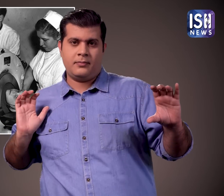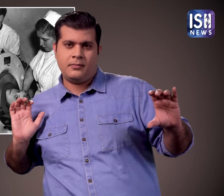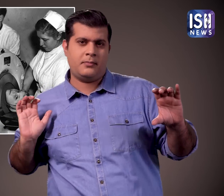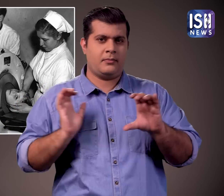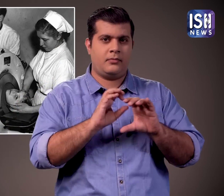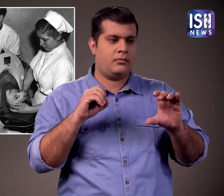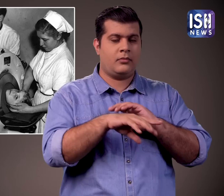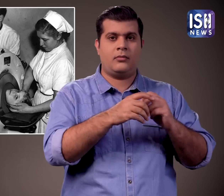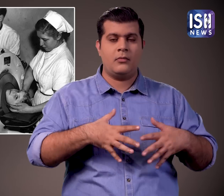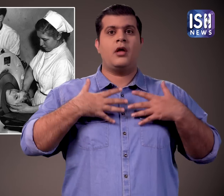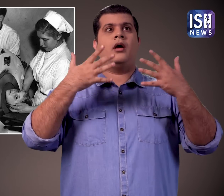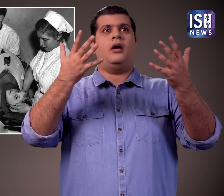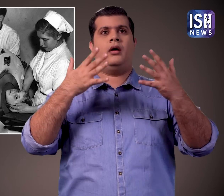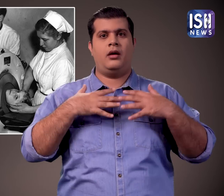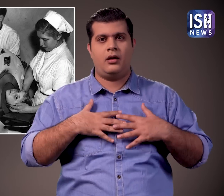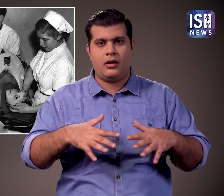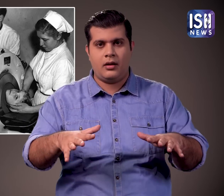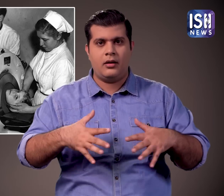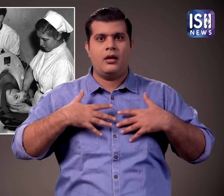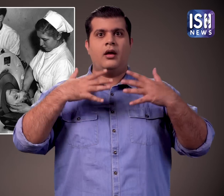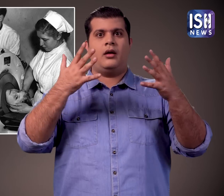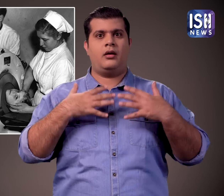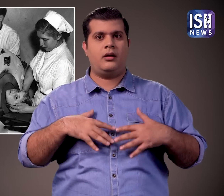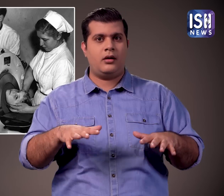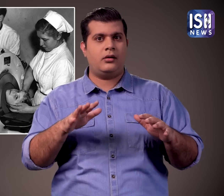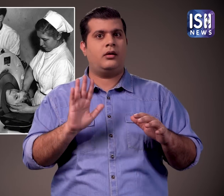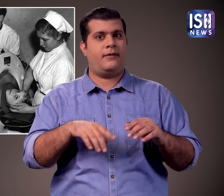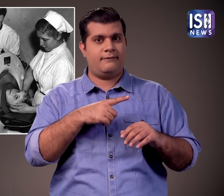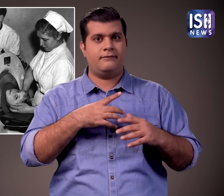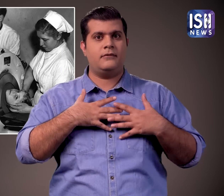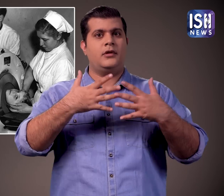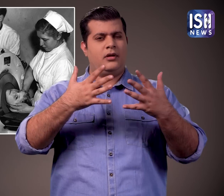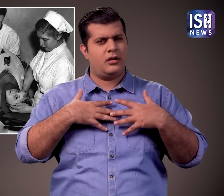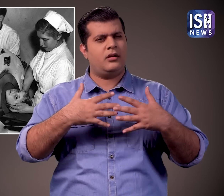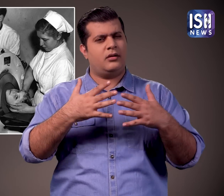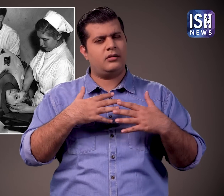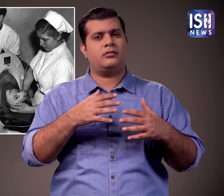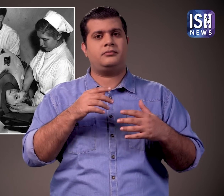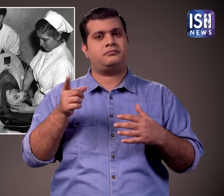This forces the patient’s lungs to expand and take in air through the nose.